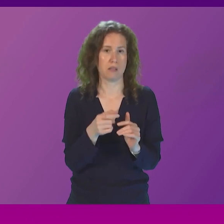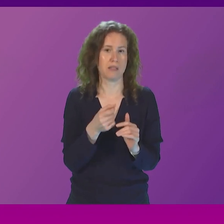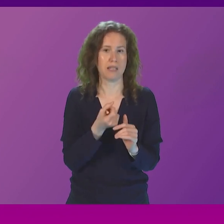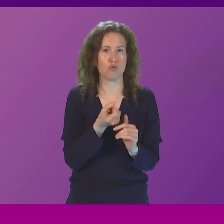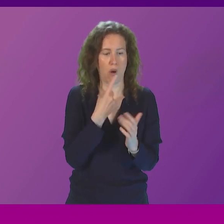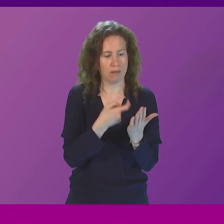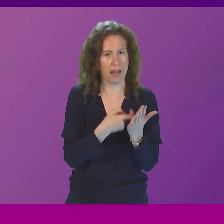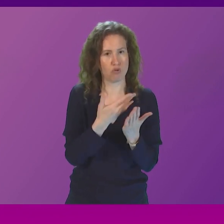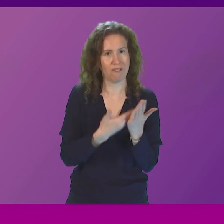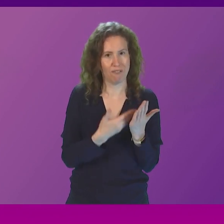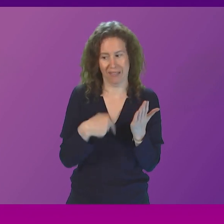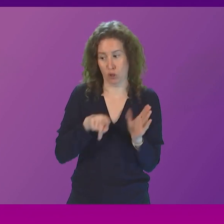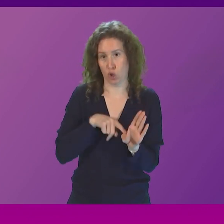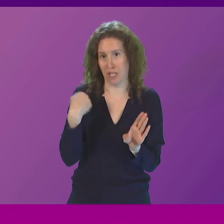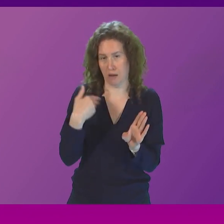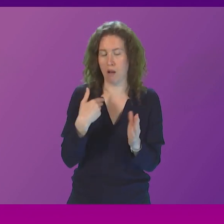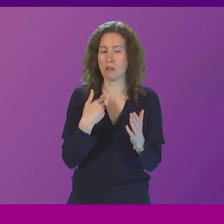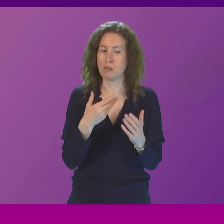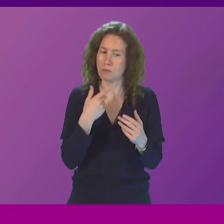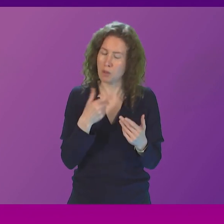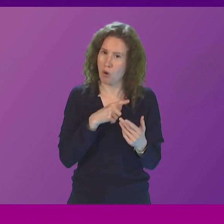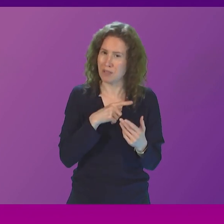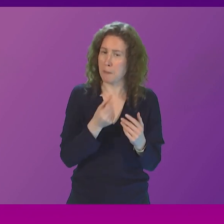this financial year to address the increase in the costs of medicine.